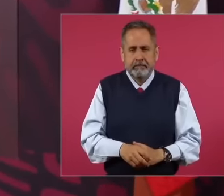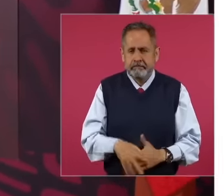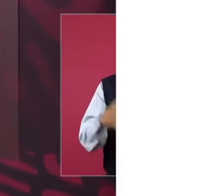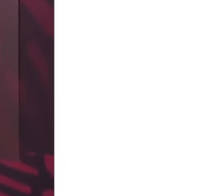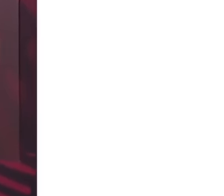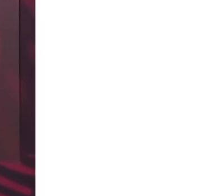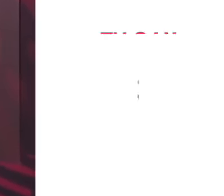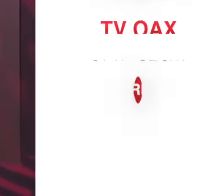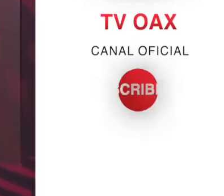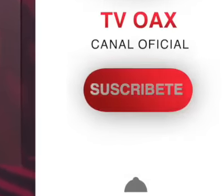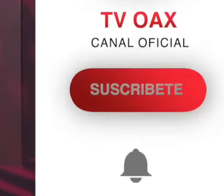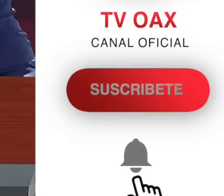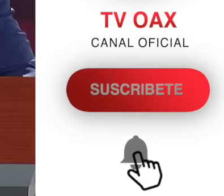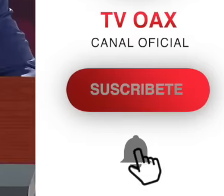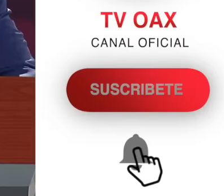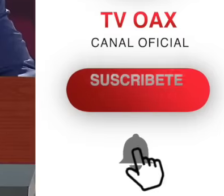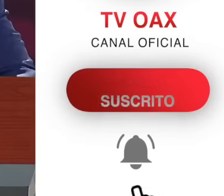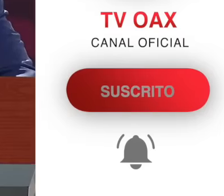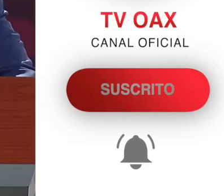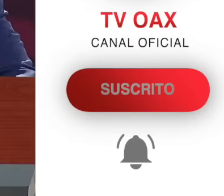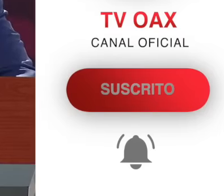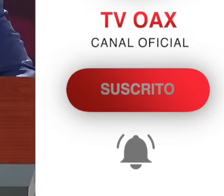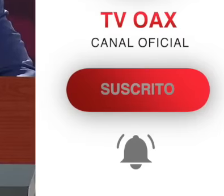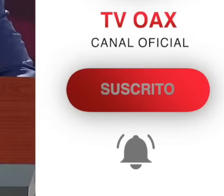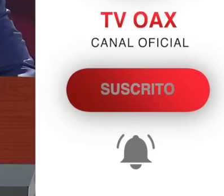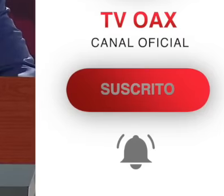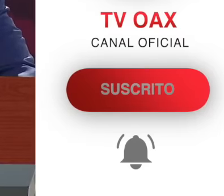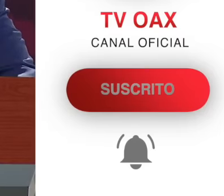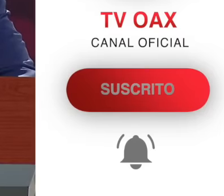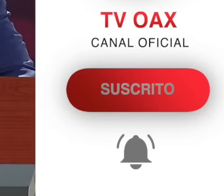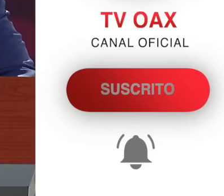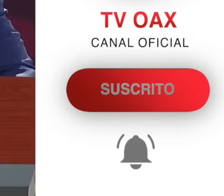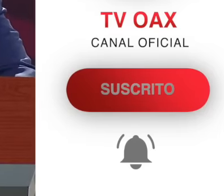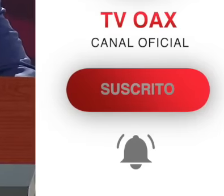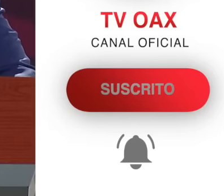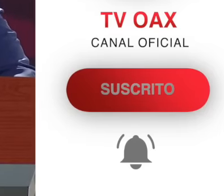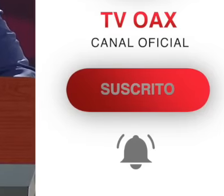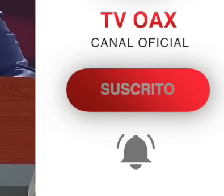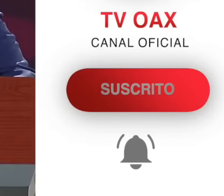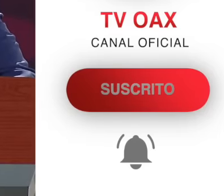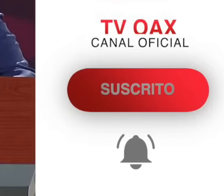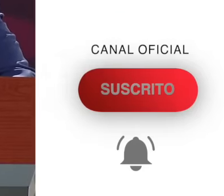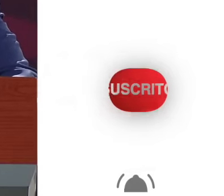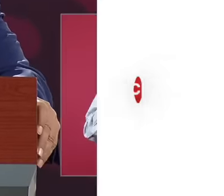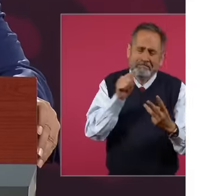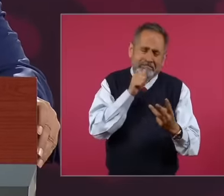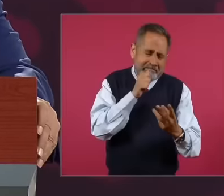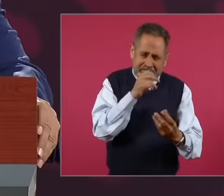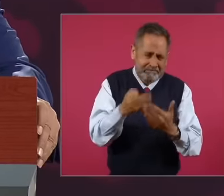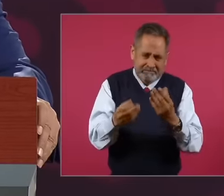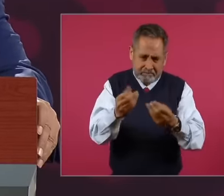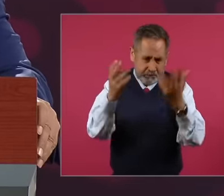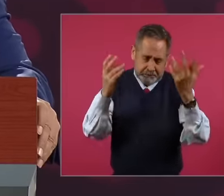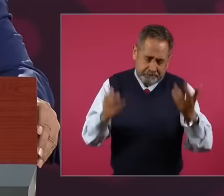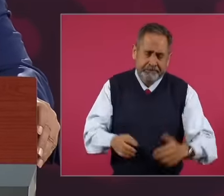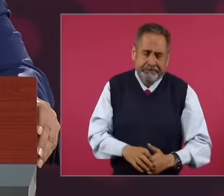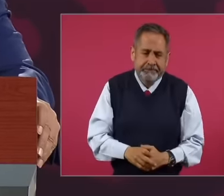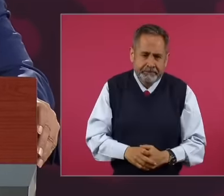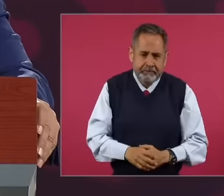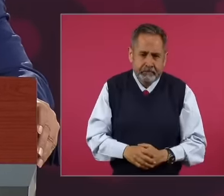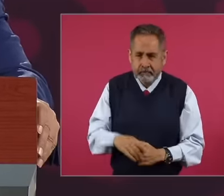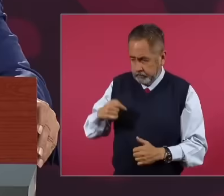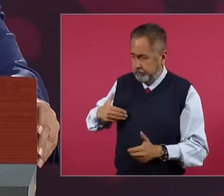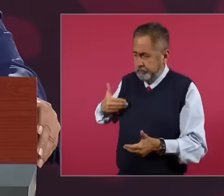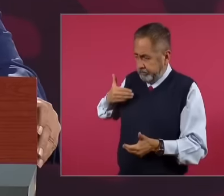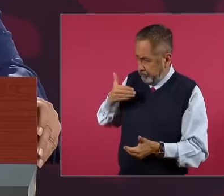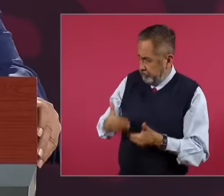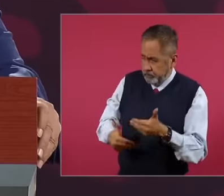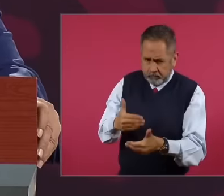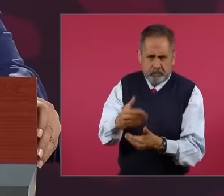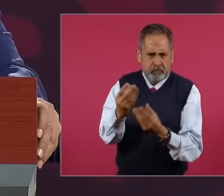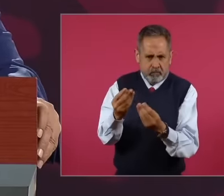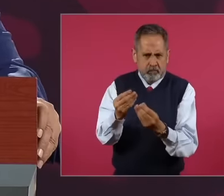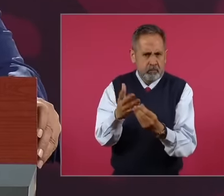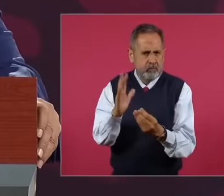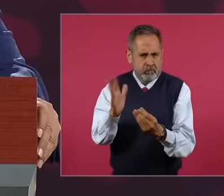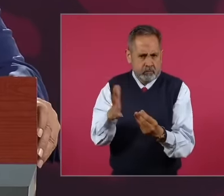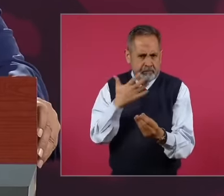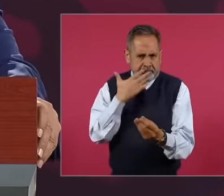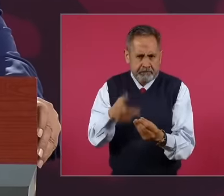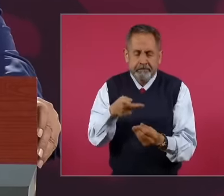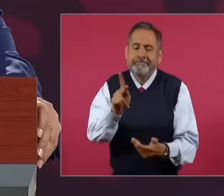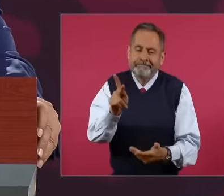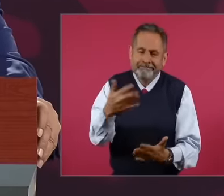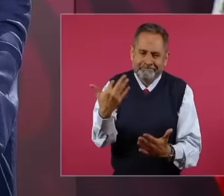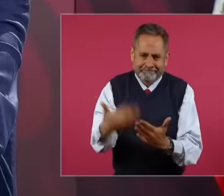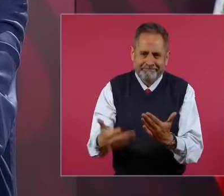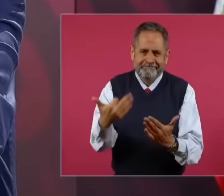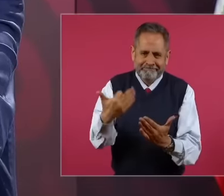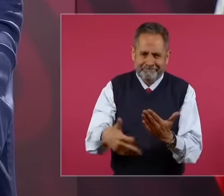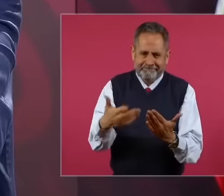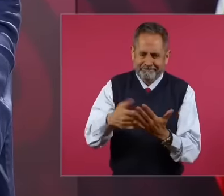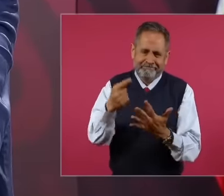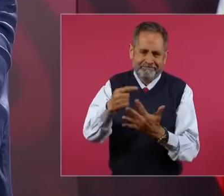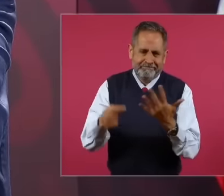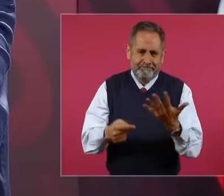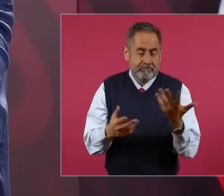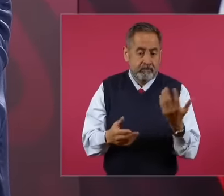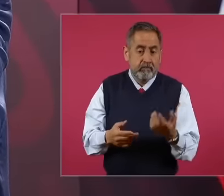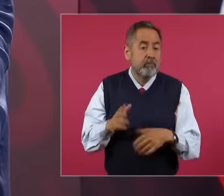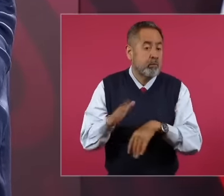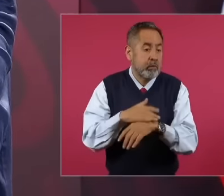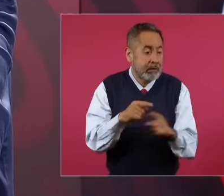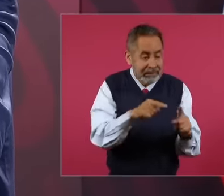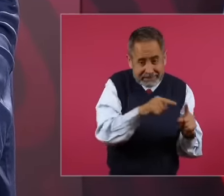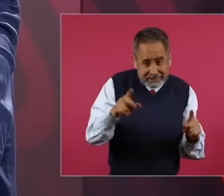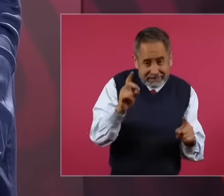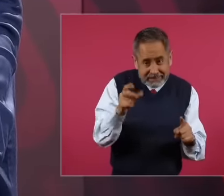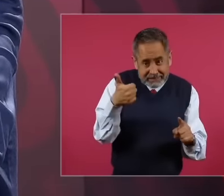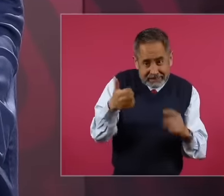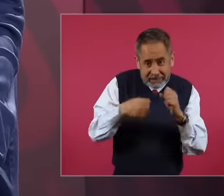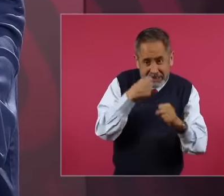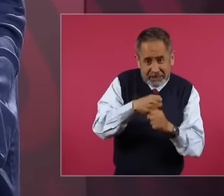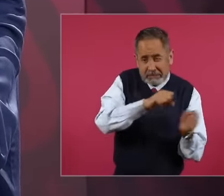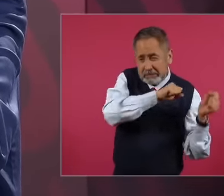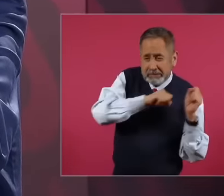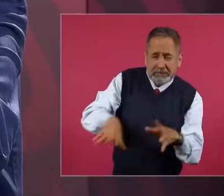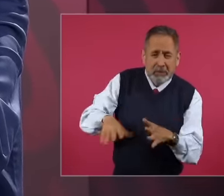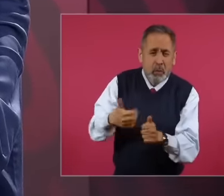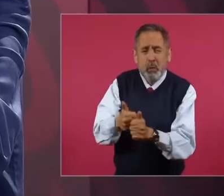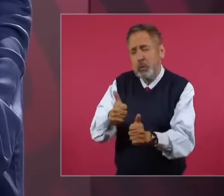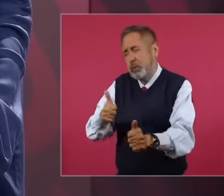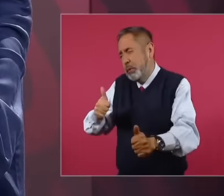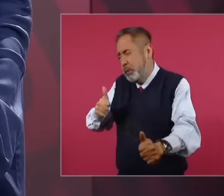do a lot there is a lot of progress but it is still missing because there is a lot of delay it was